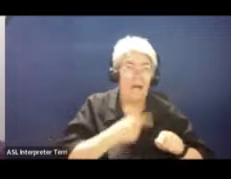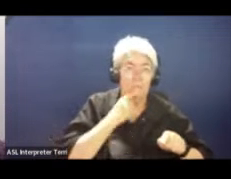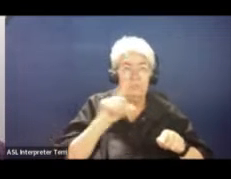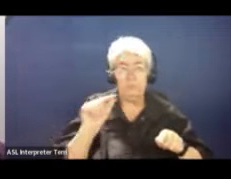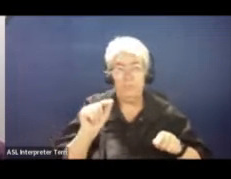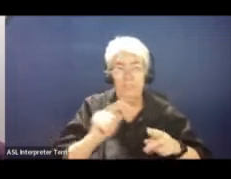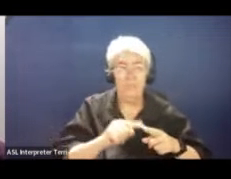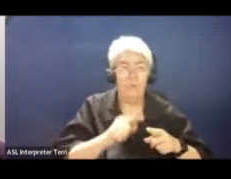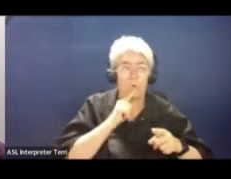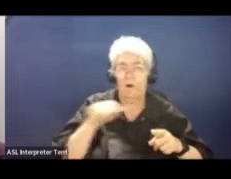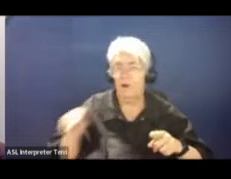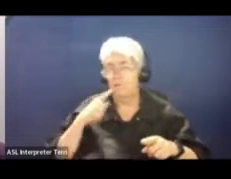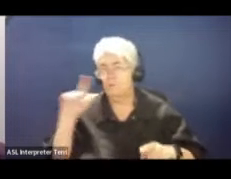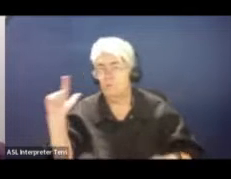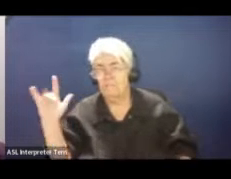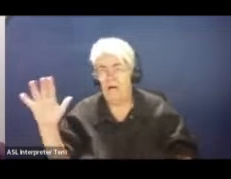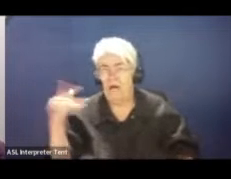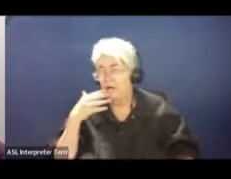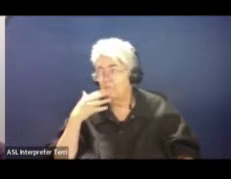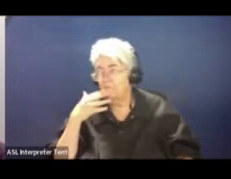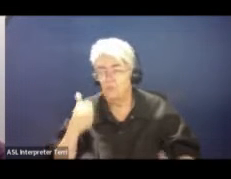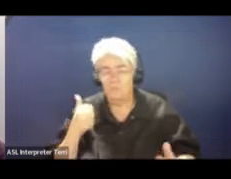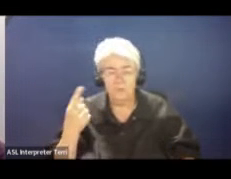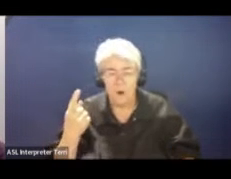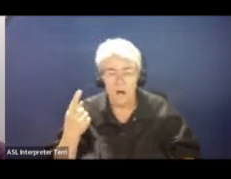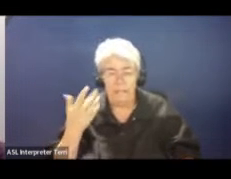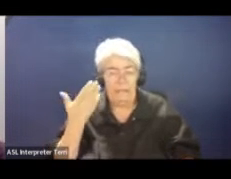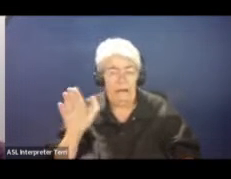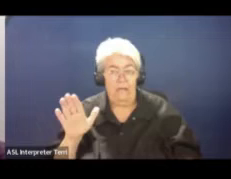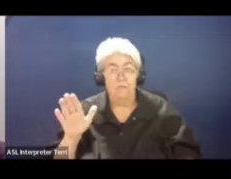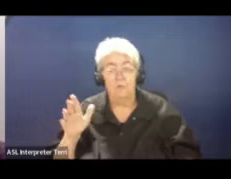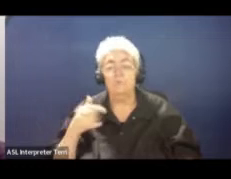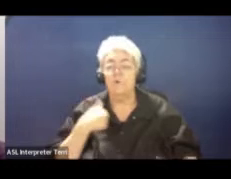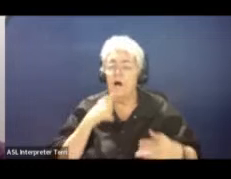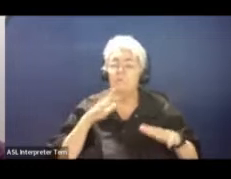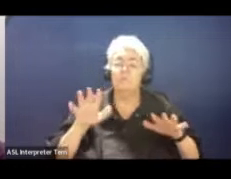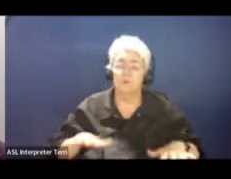it was like when I was 25. So this is where all like slow down and encouraged that they're